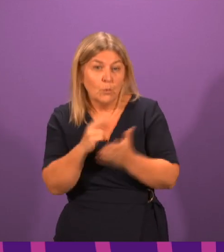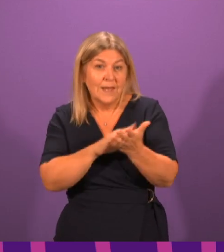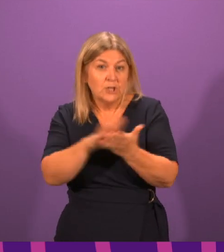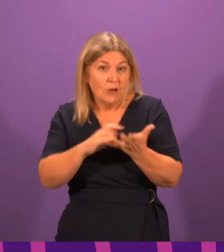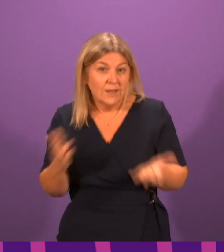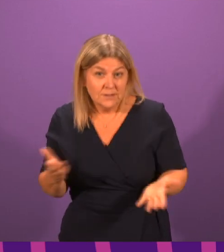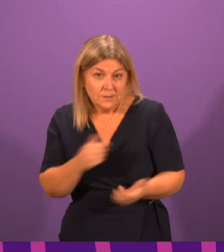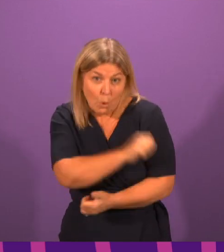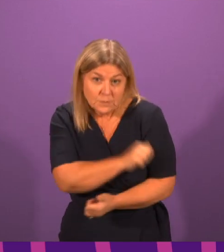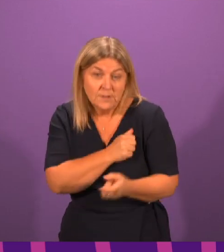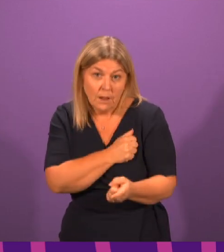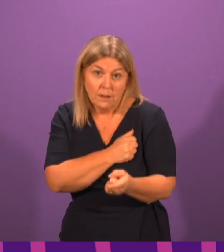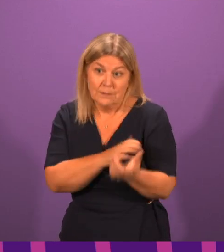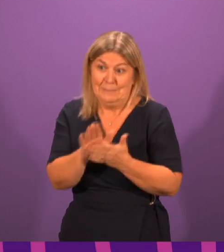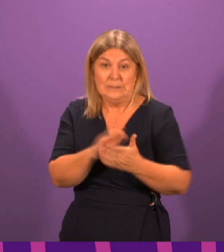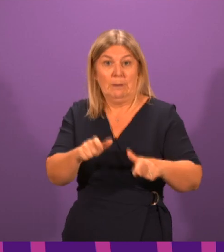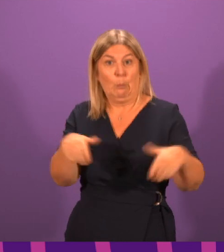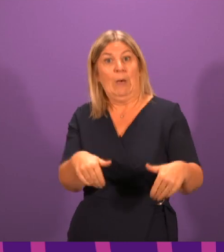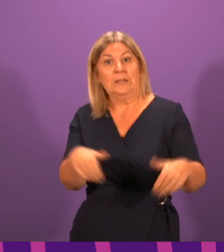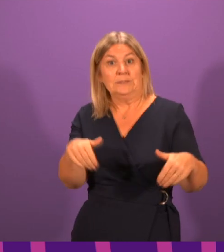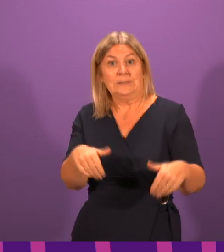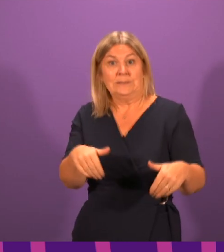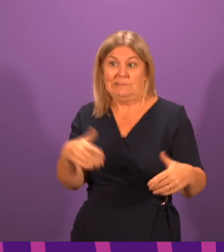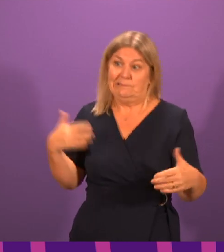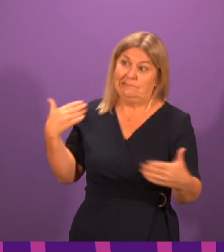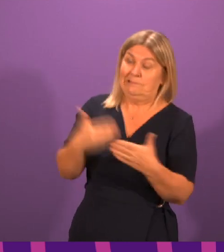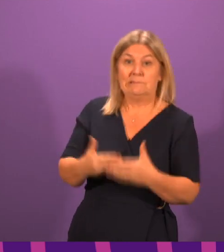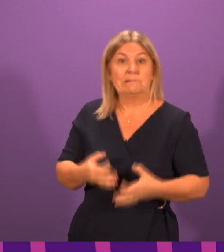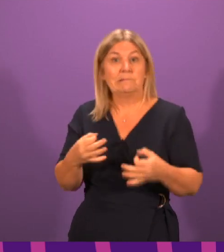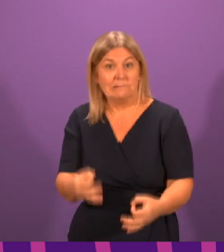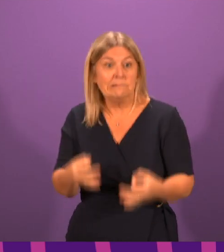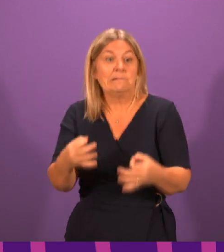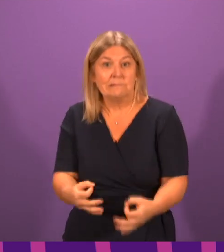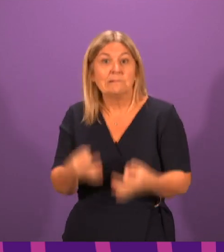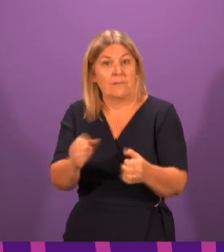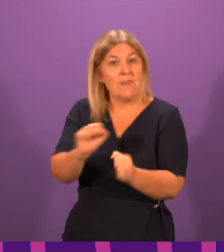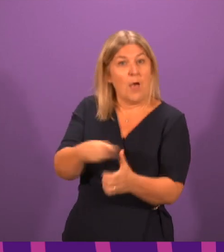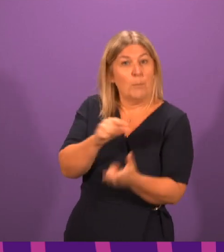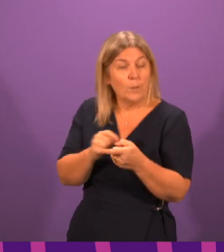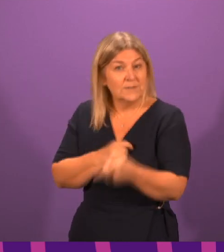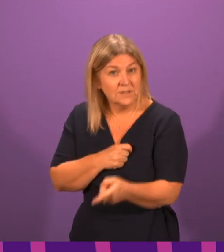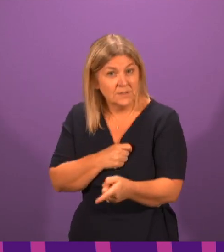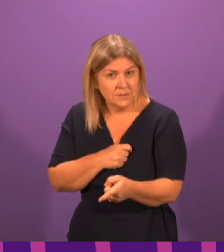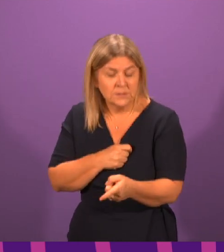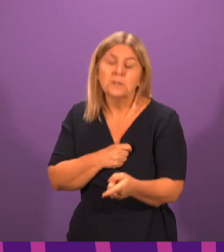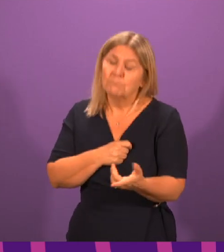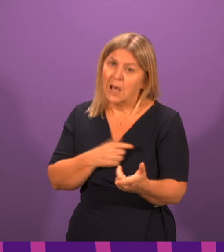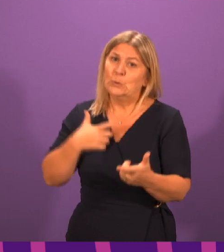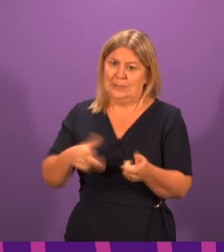to deal with those who have been waiting as a result of the earlier lockdown and to do what we can to prevent that number from significantly increasing.